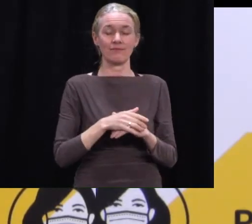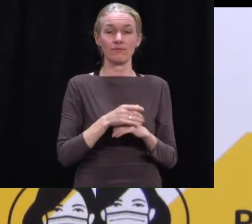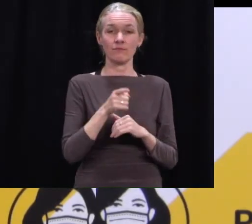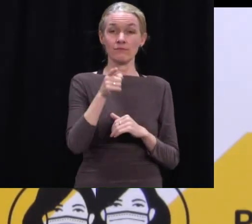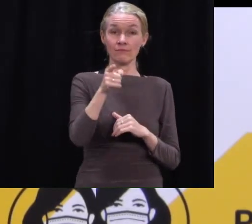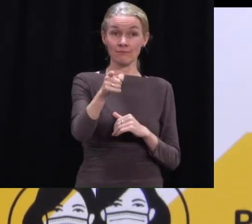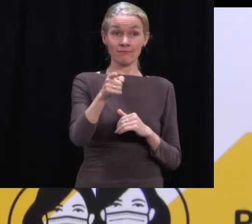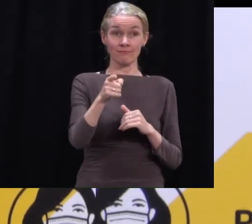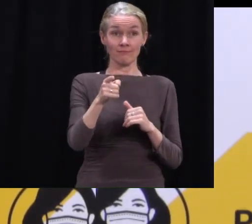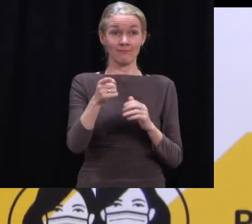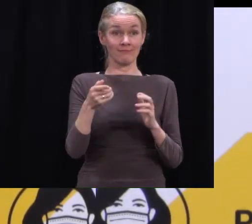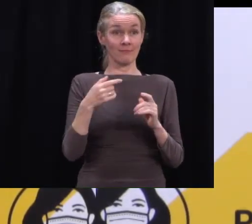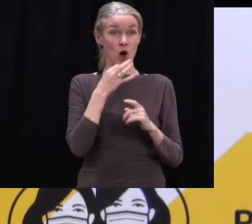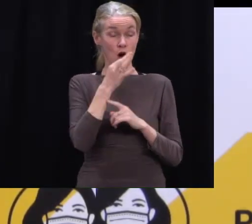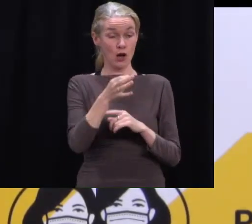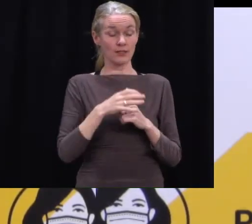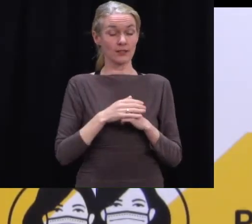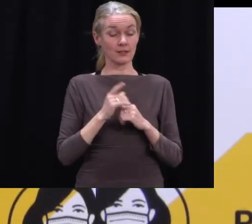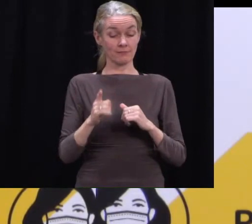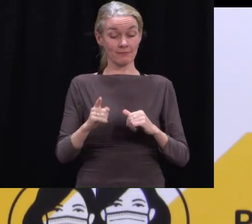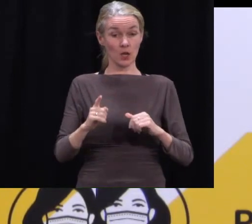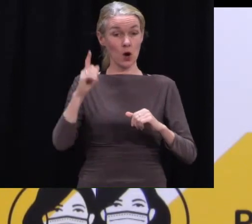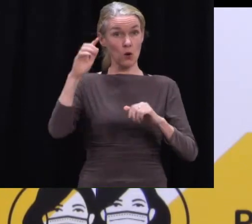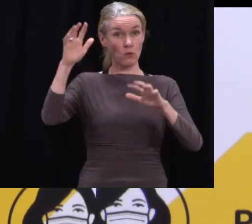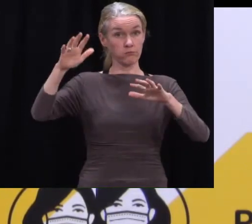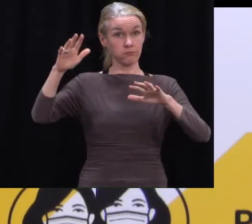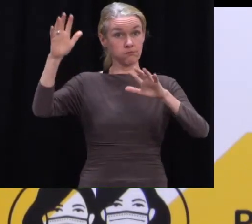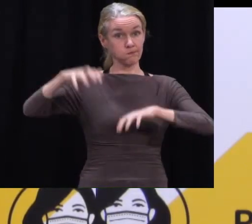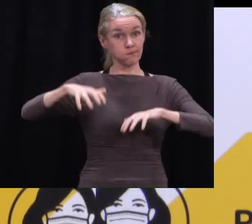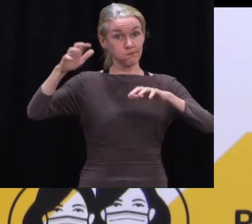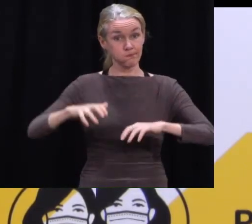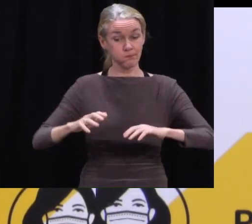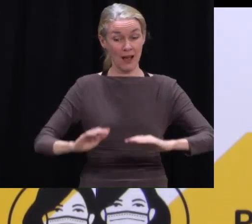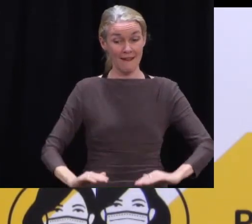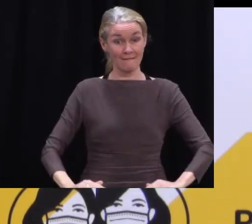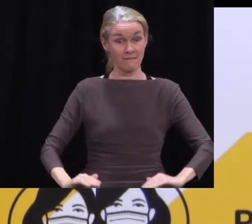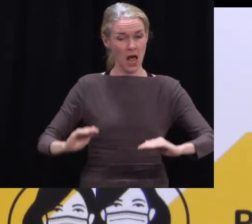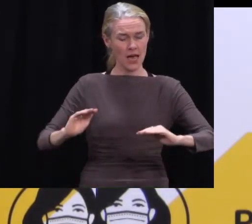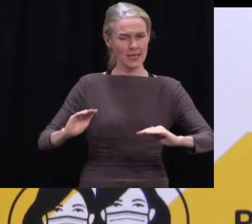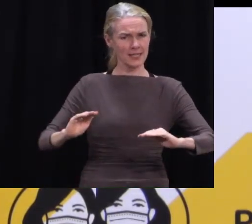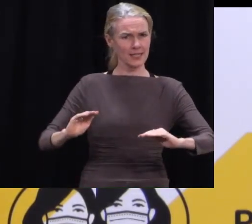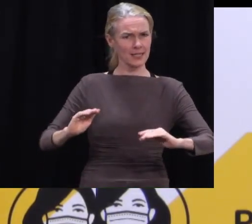the moment. >> Prime Minister, we've had reports with the